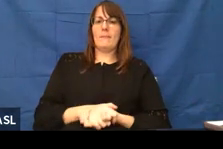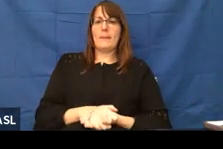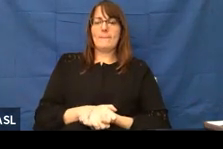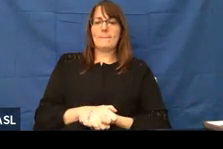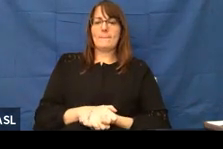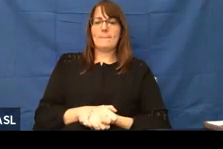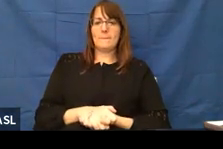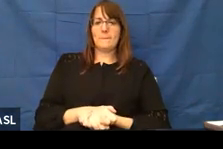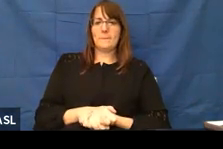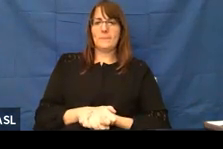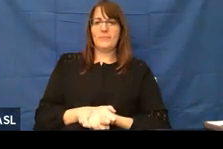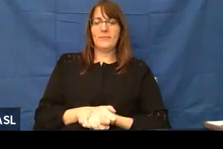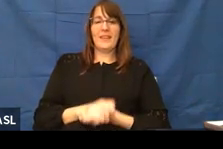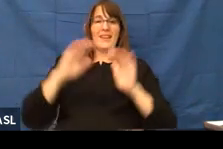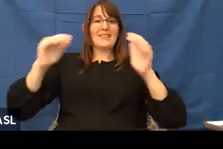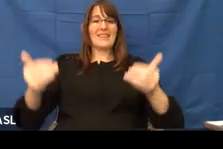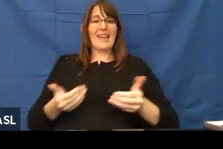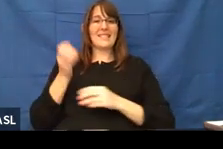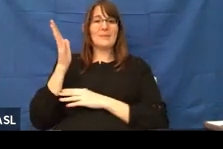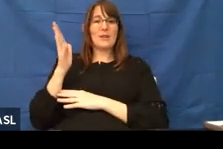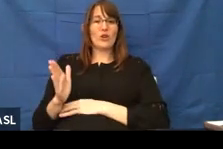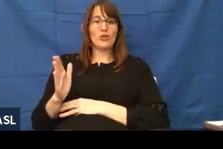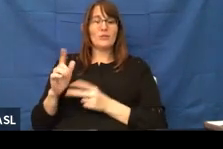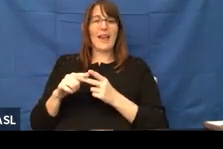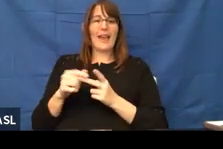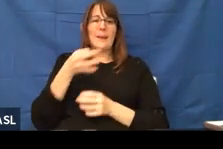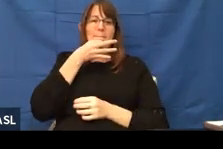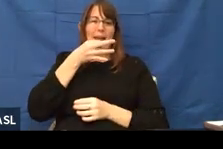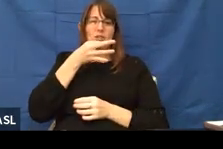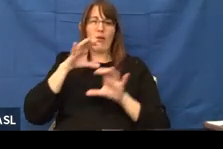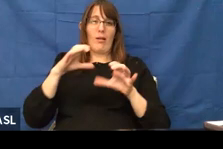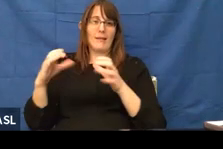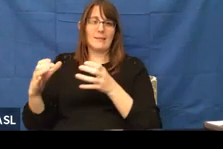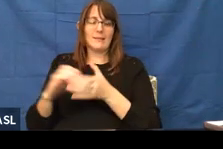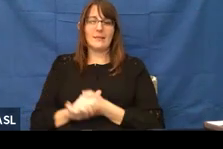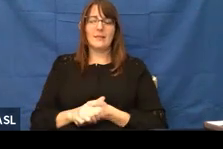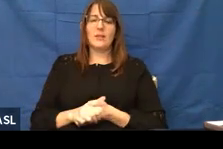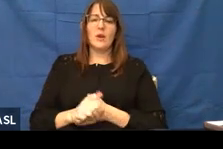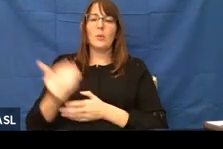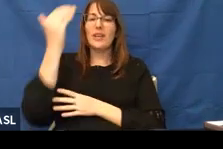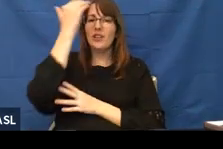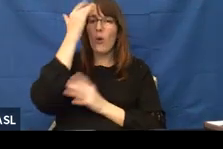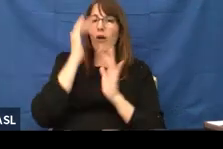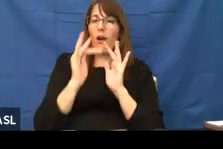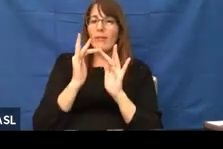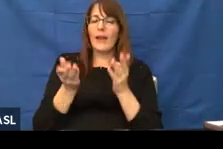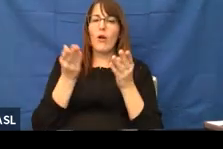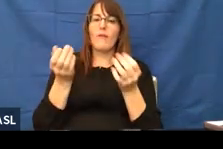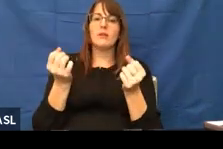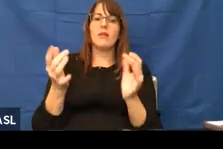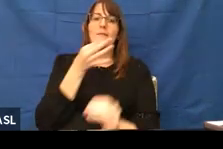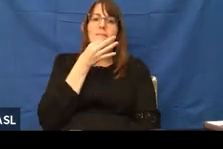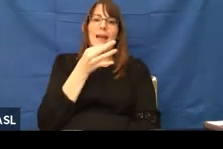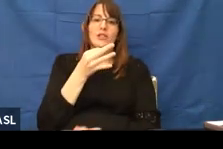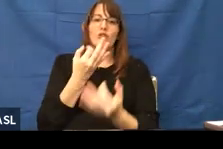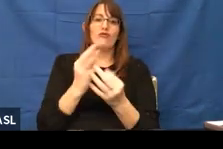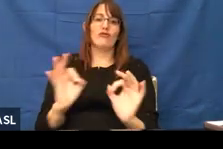Jewyl Alderson Clarke, SDCOE: Incorporate guest speakers and master classes. So we know that there are classes online that are master classes and sometimes they're free. And you can actually have students take those